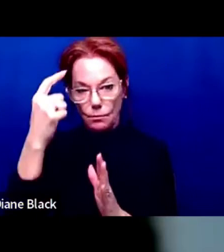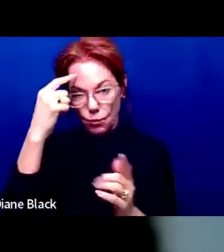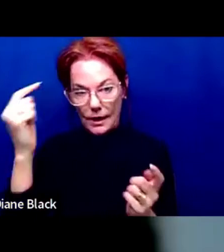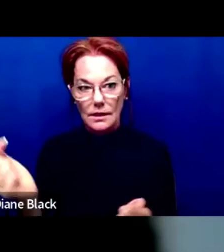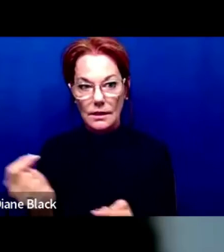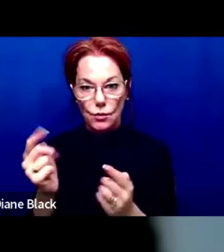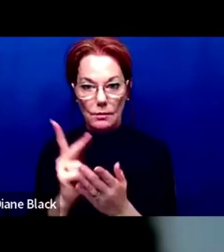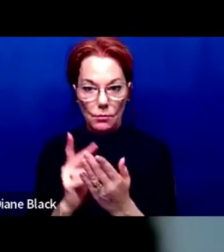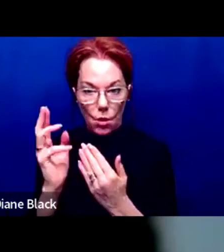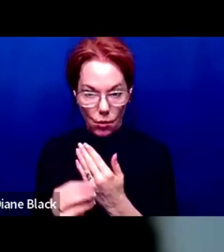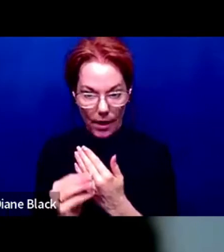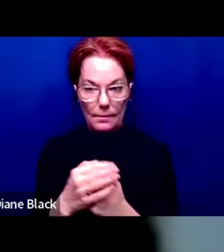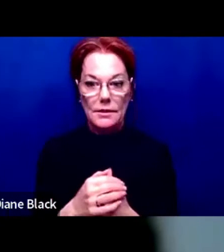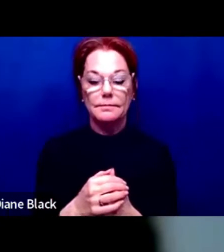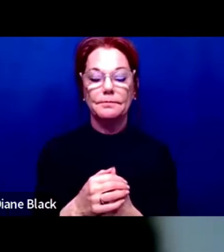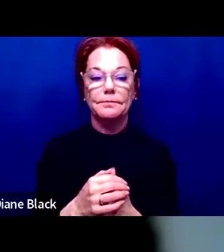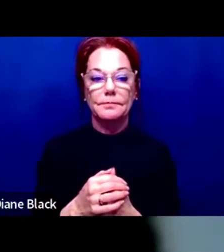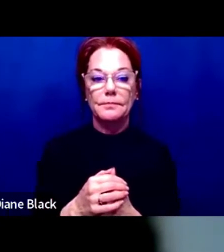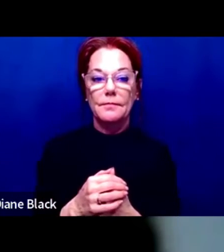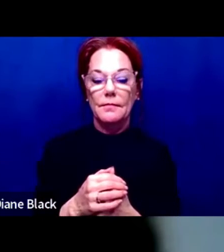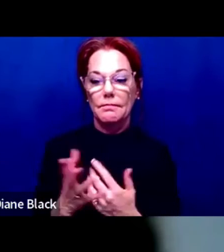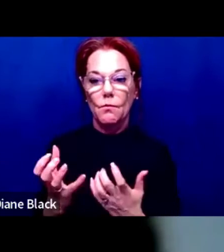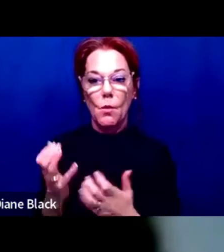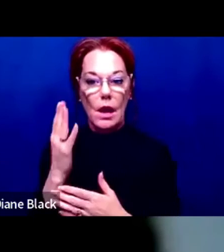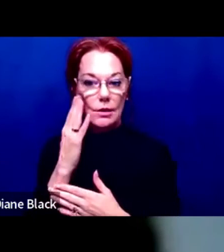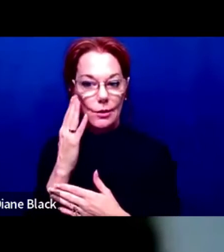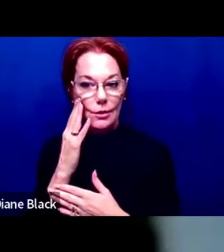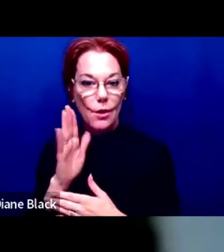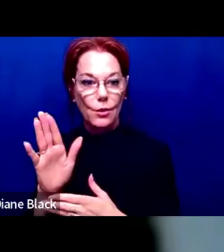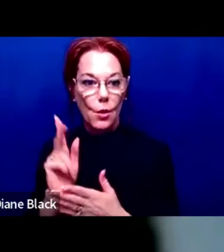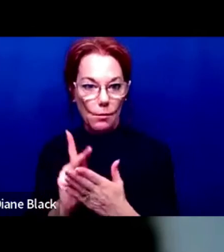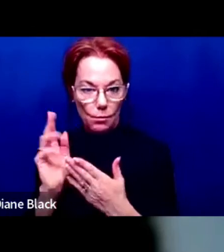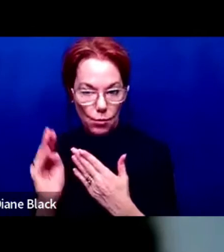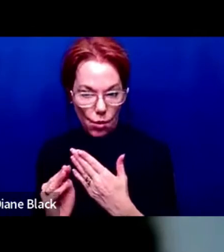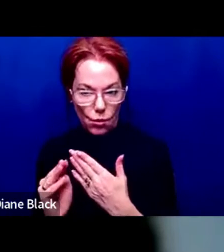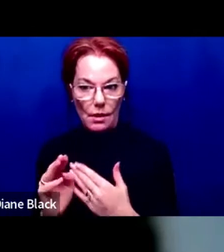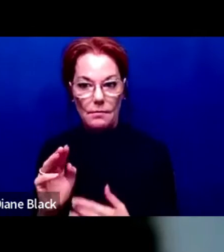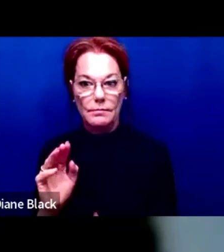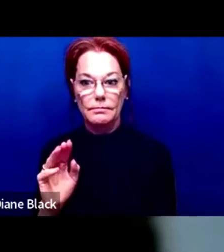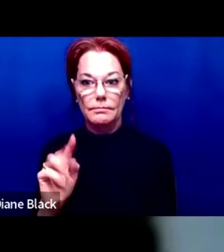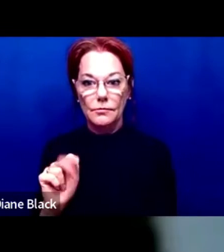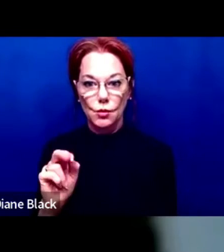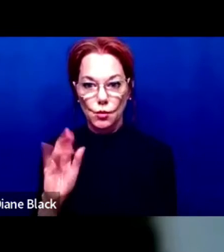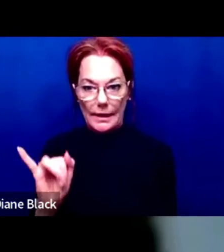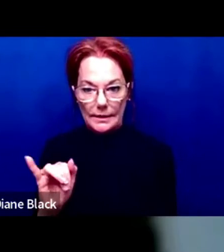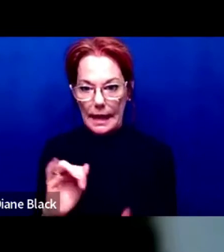partnerships with your criminal legal system partners, how you've been able to do that successfully? And, Megan, if